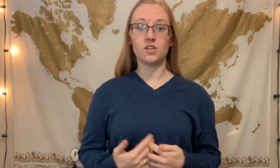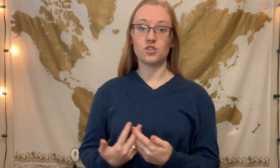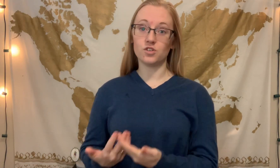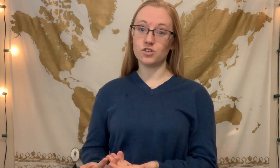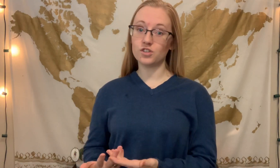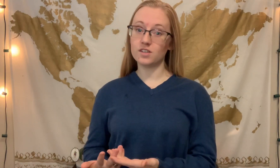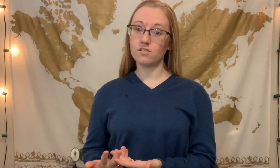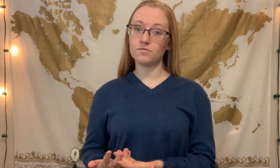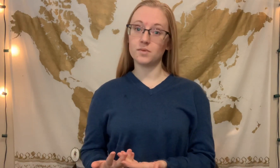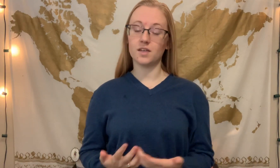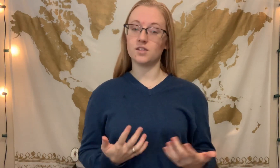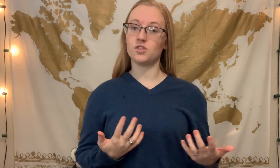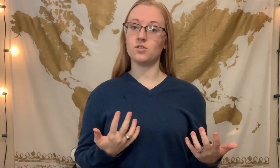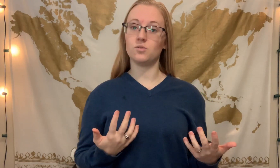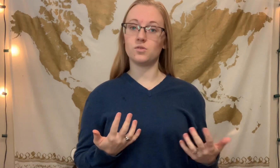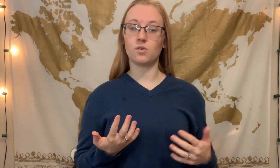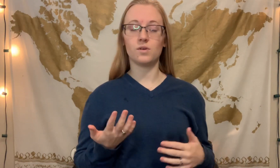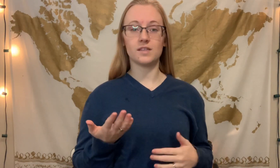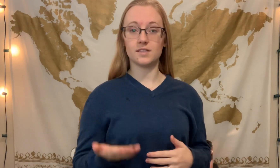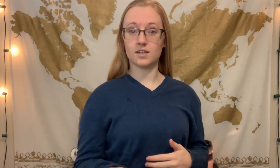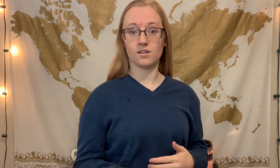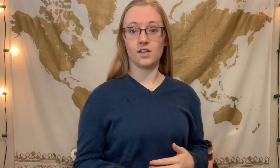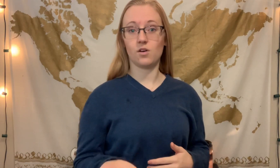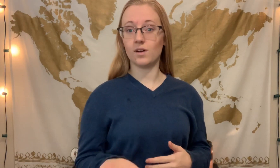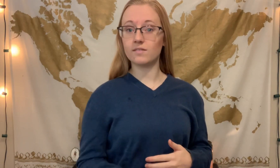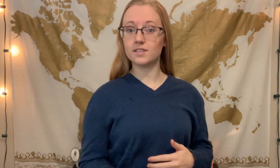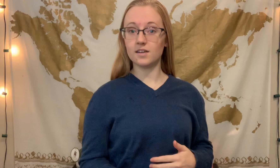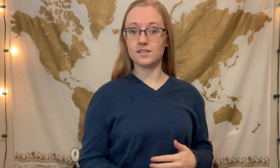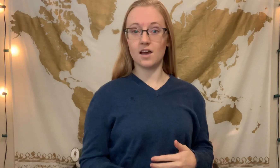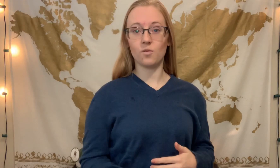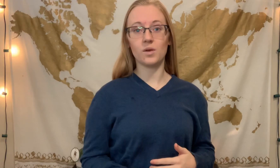introduce yourself because you don't necessarily know enough signs yet we